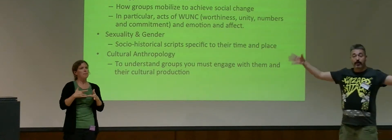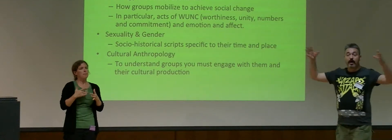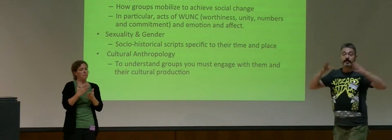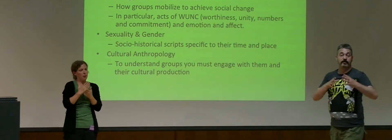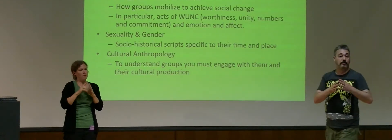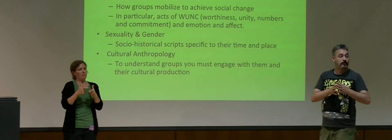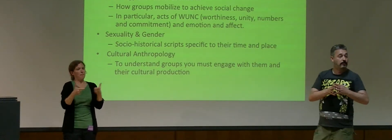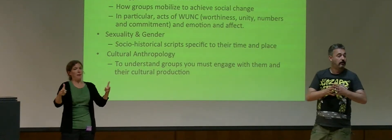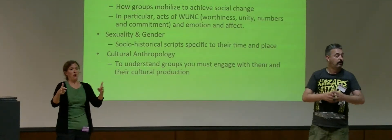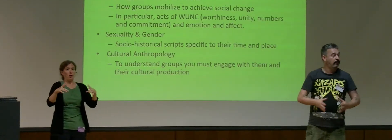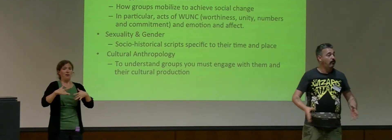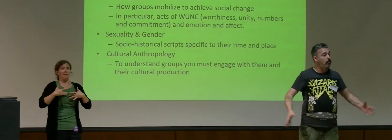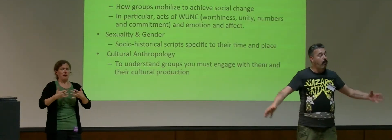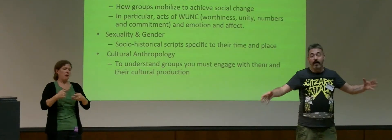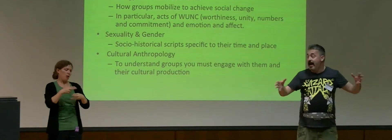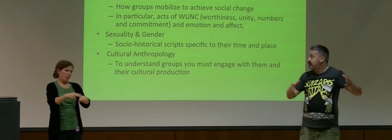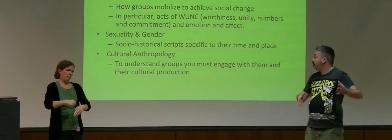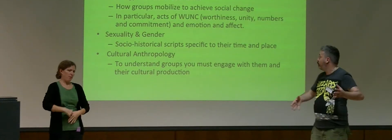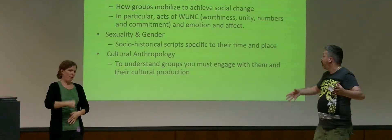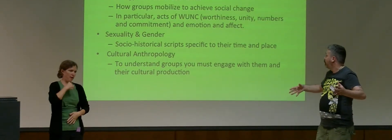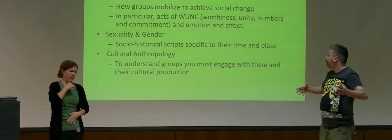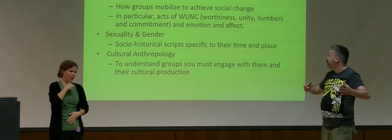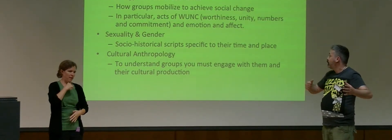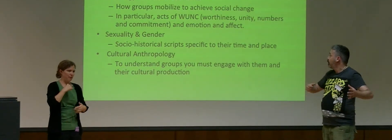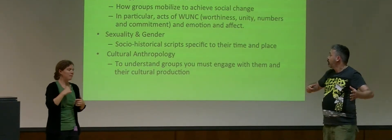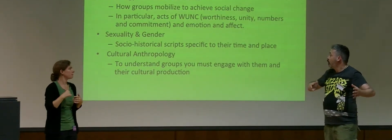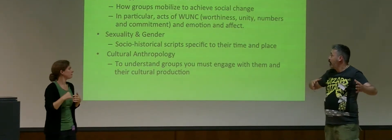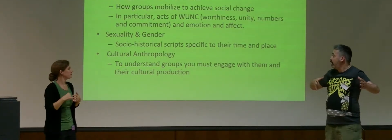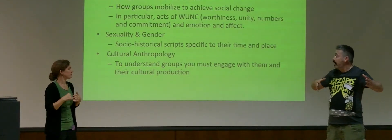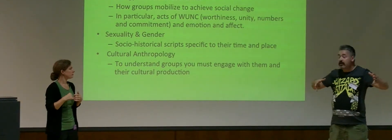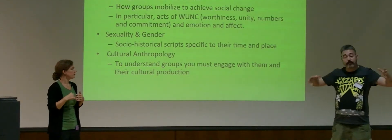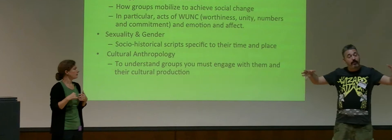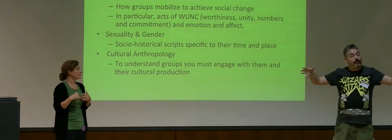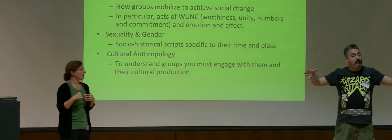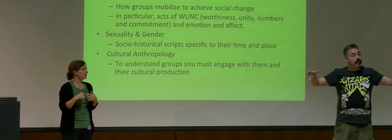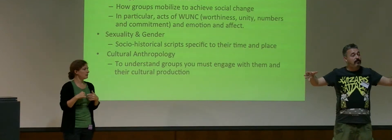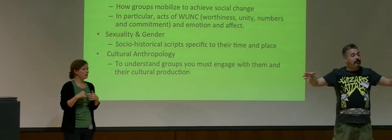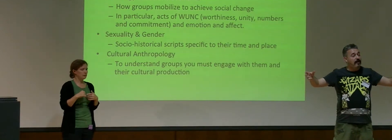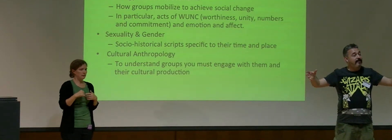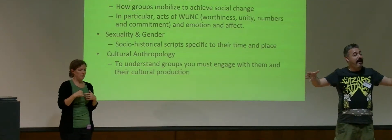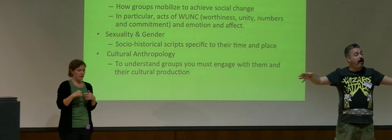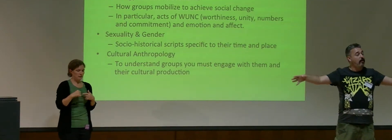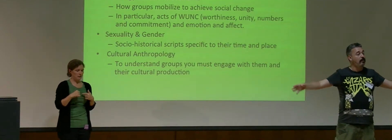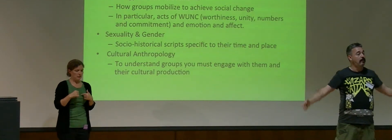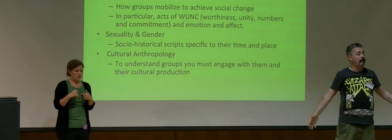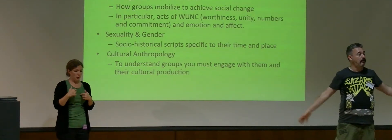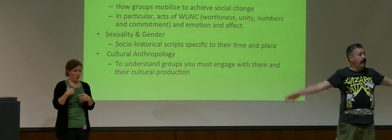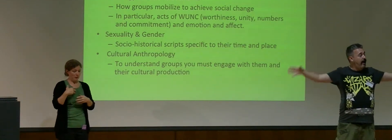which is pride. So one act of WUNC, what each of those, that’s how Tilly,